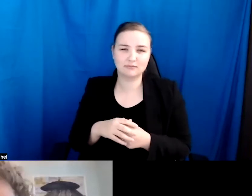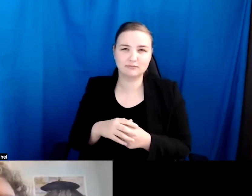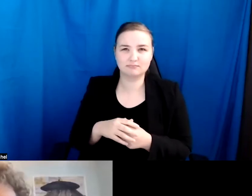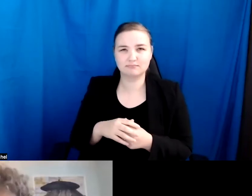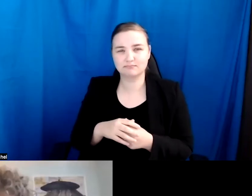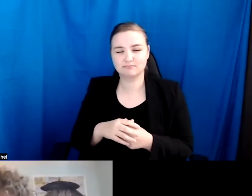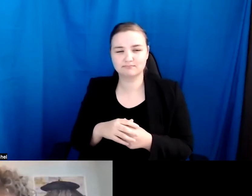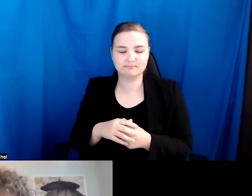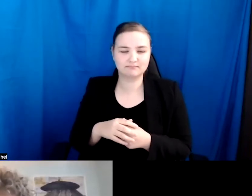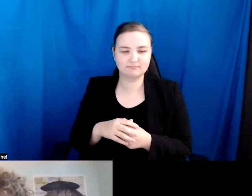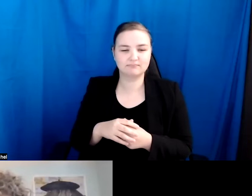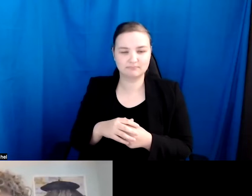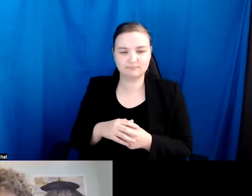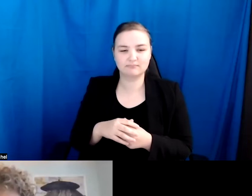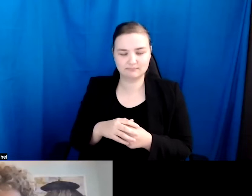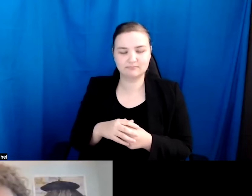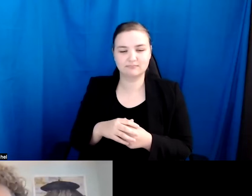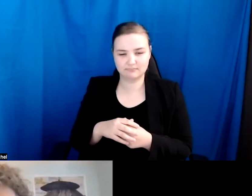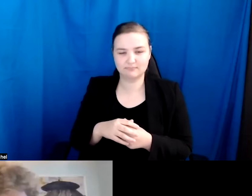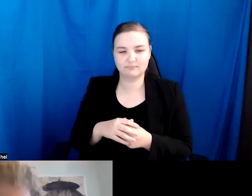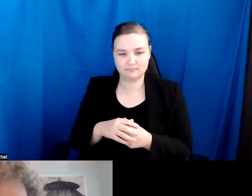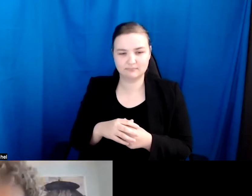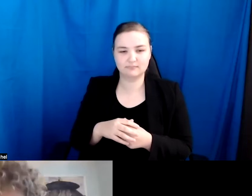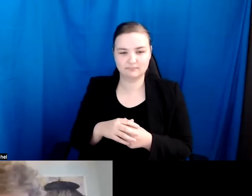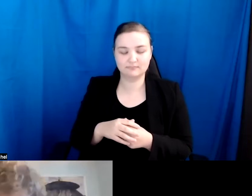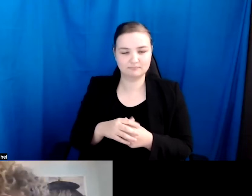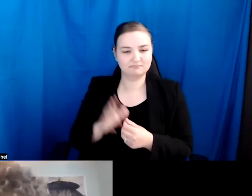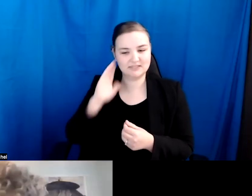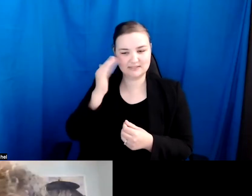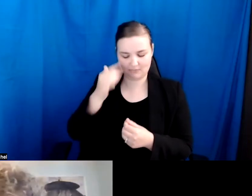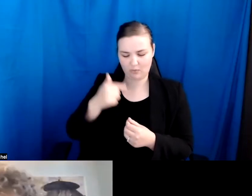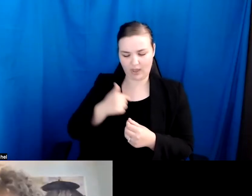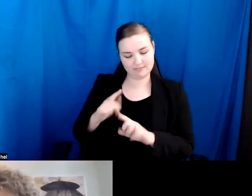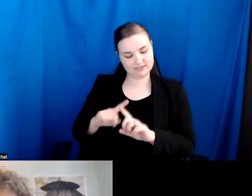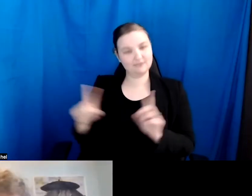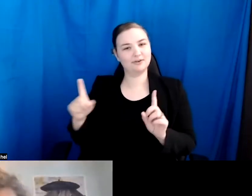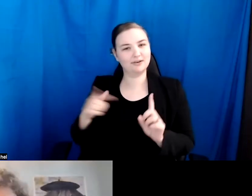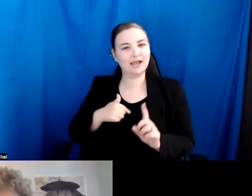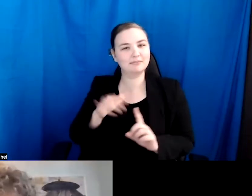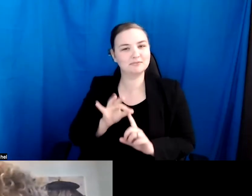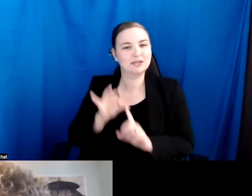acting on the idea that they they are "different," "special," that the issues are different,